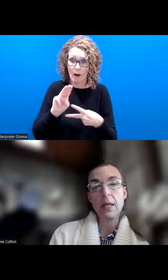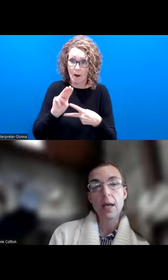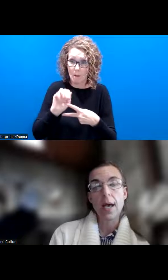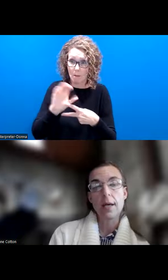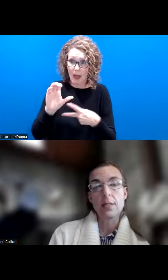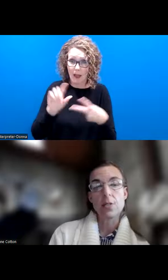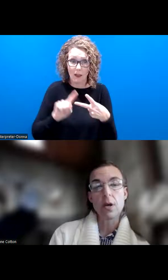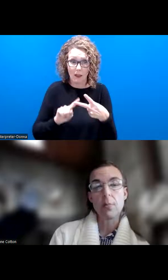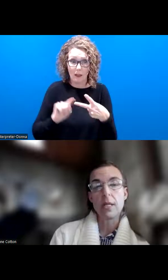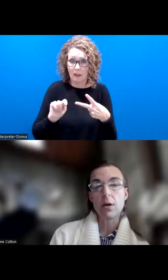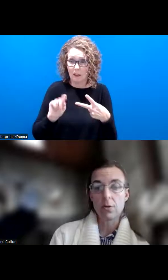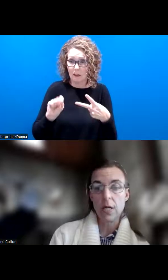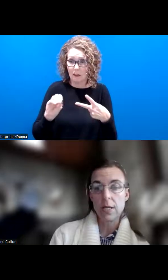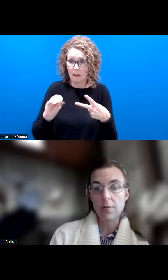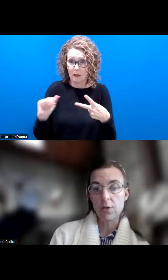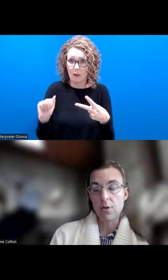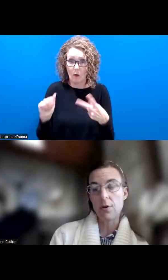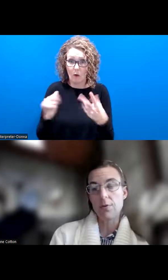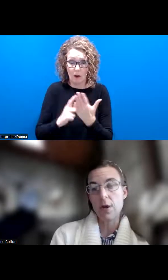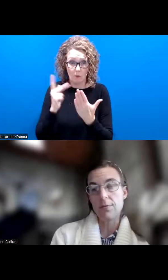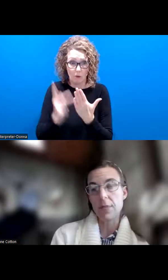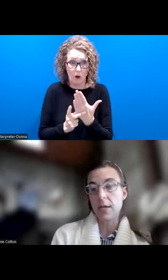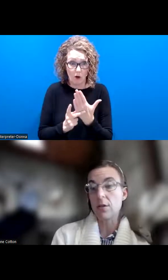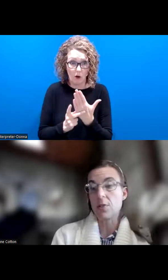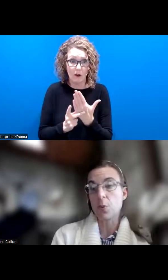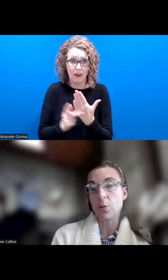old sexism, classism, and racism that sometimes still exists, even